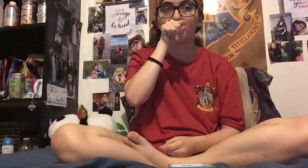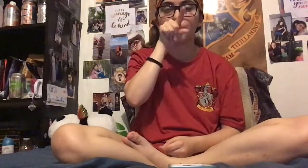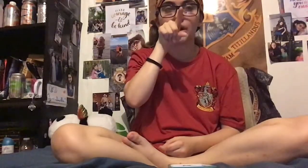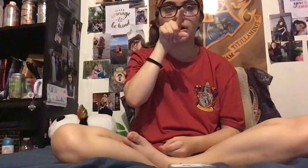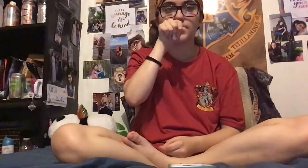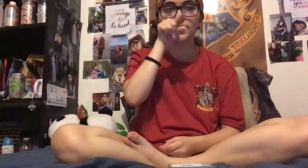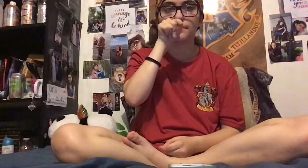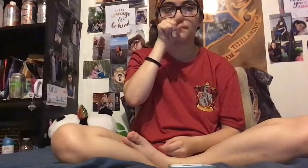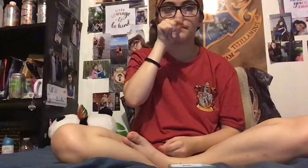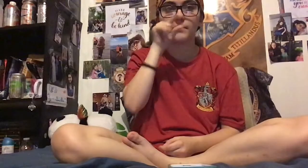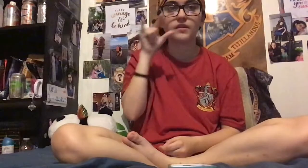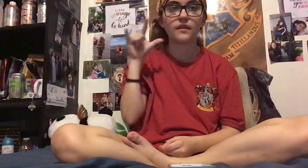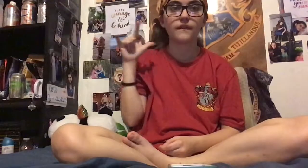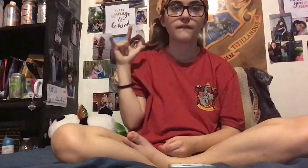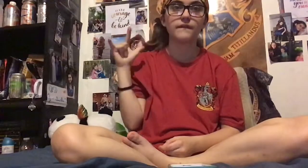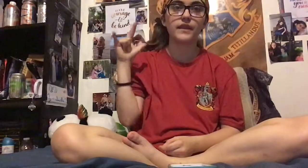Birds and fly